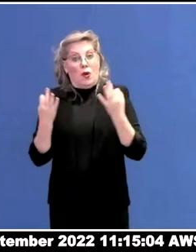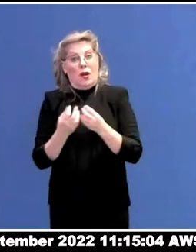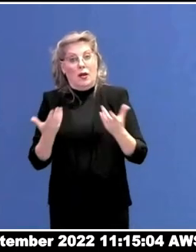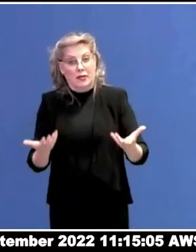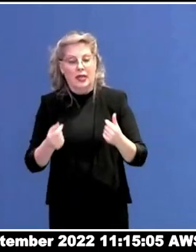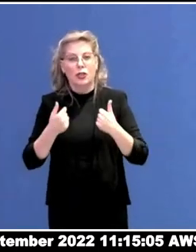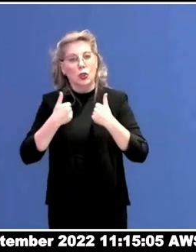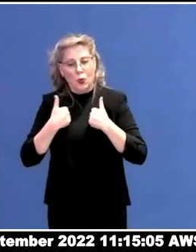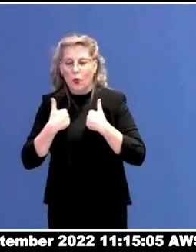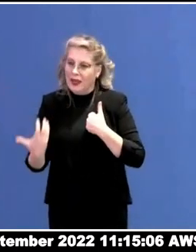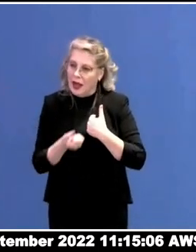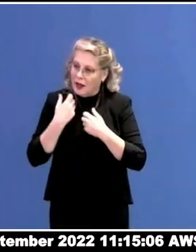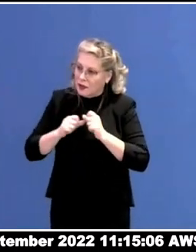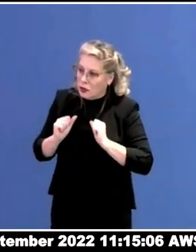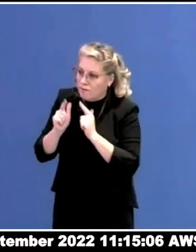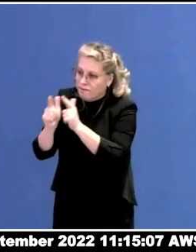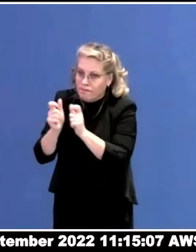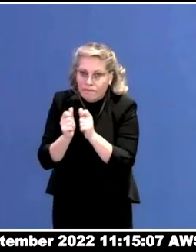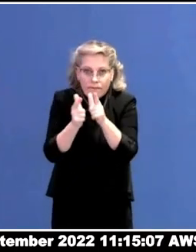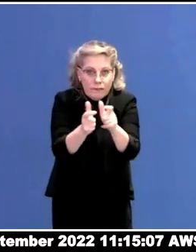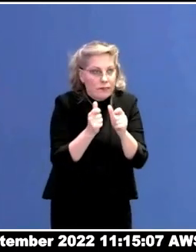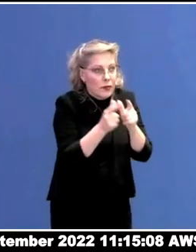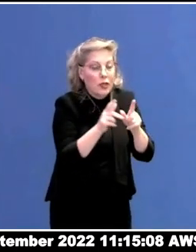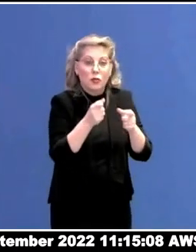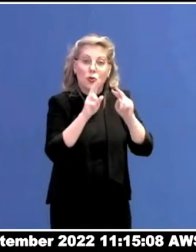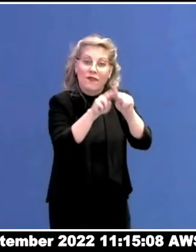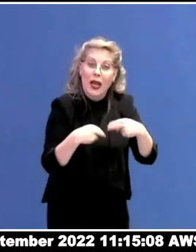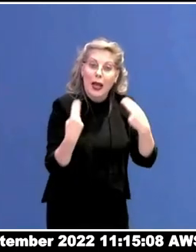multifactorial of issues, and we work through those expertly and methodically, but